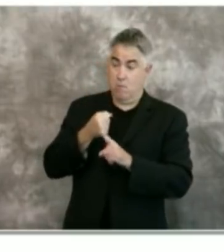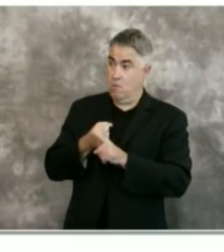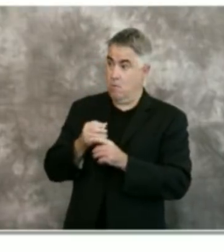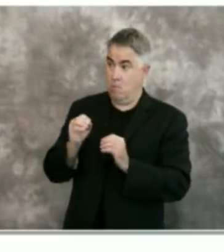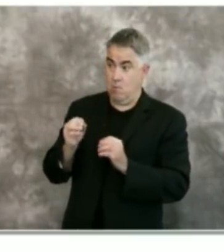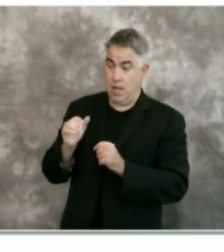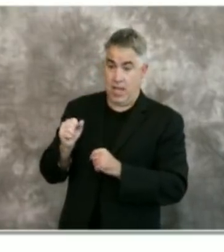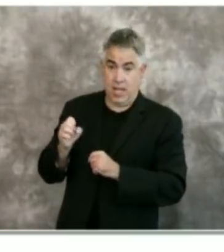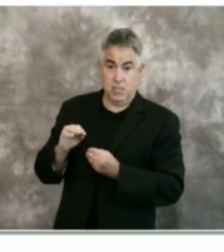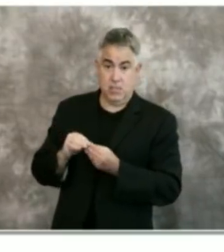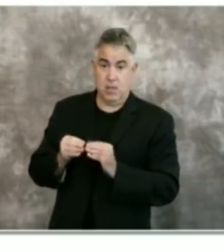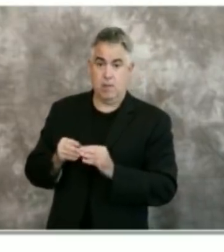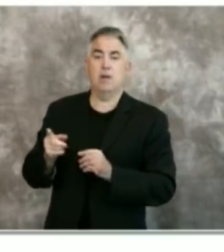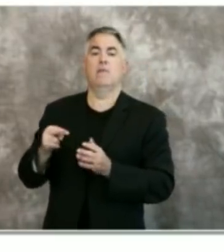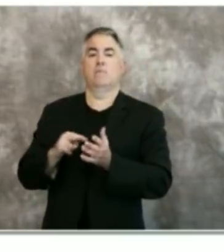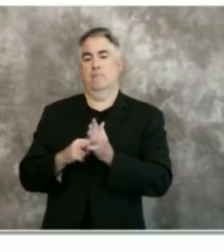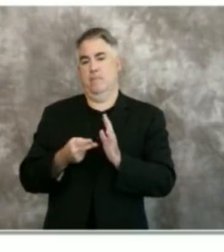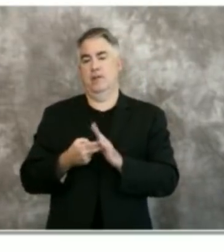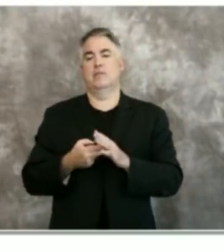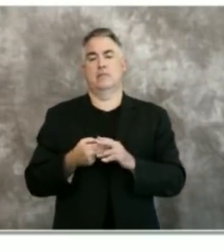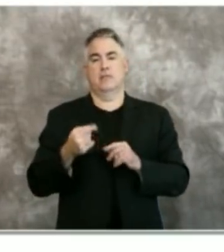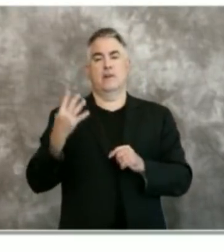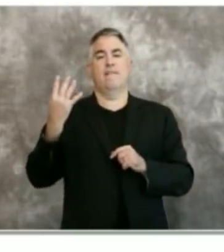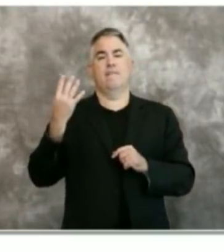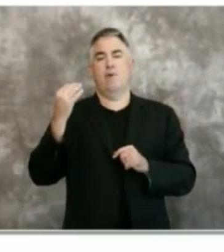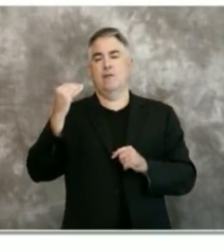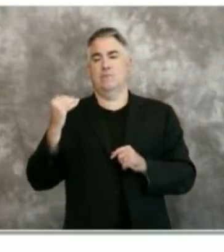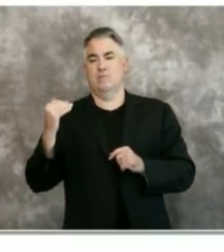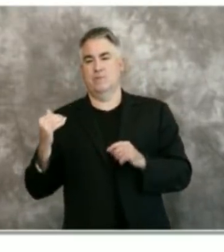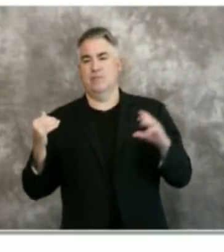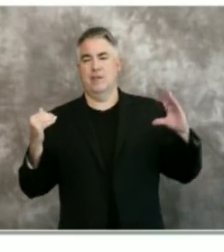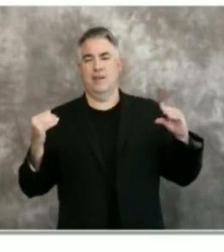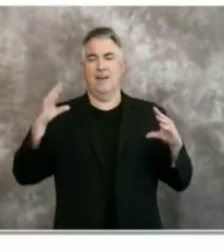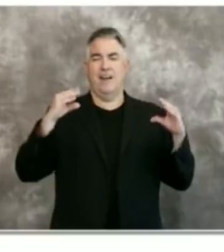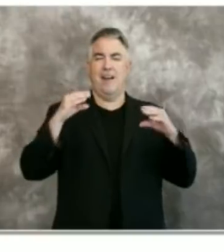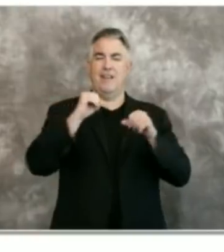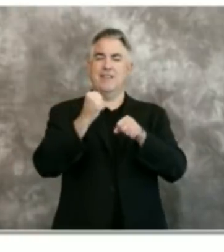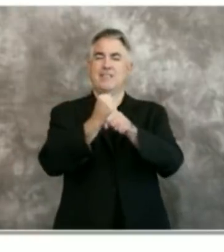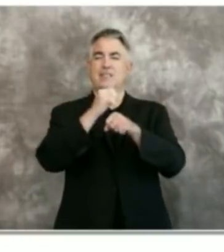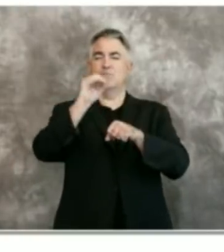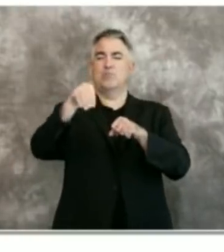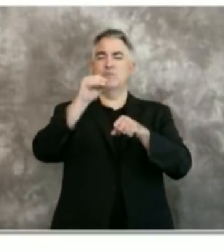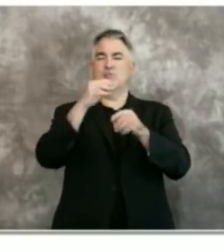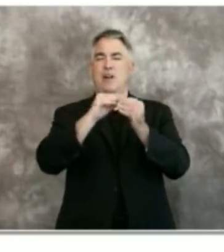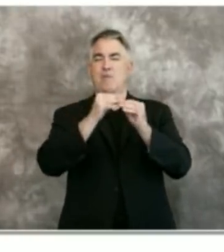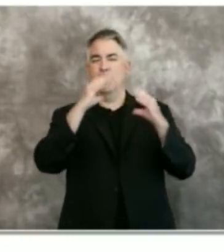AT EVERY DAY THE DAY DROPS OFF. SO TOMORROW IF WE GET NO NEW COMMUNITY OUTBREAKS. WE